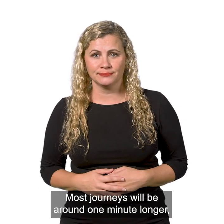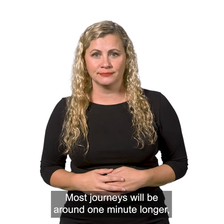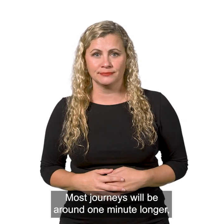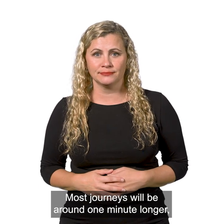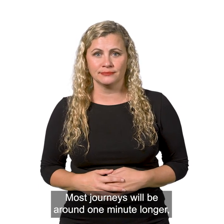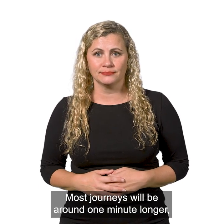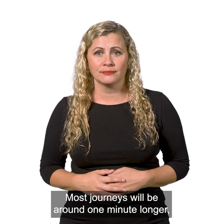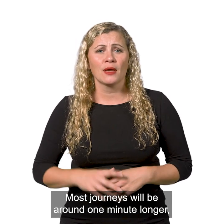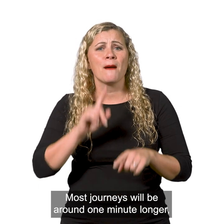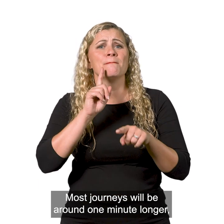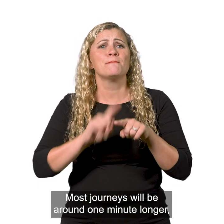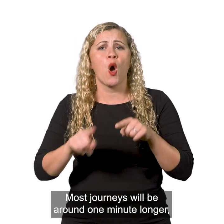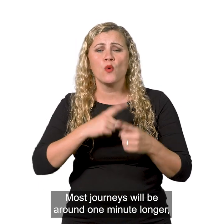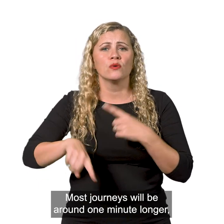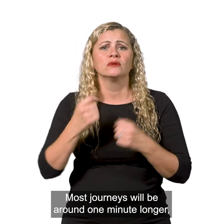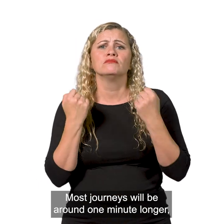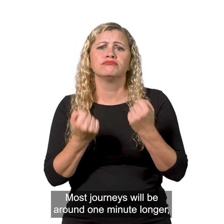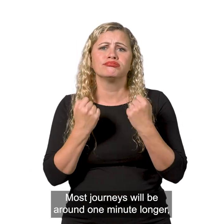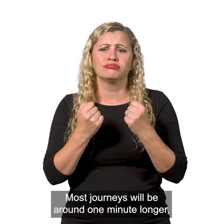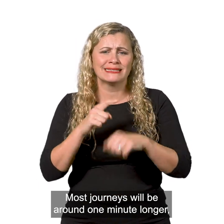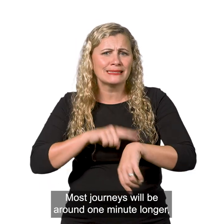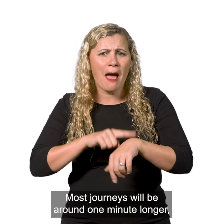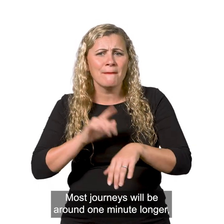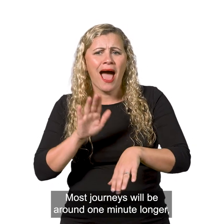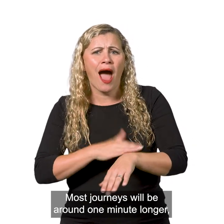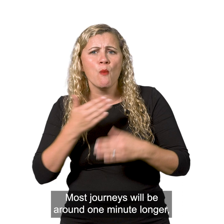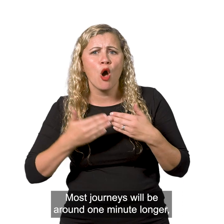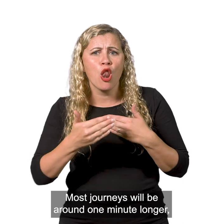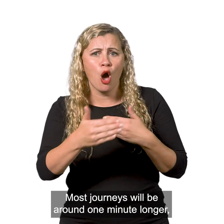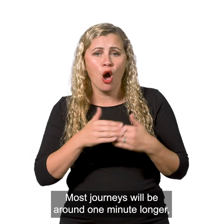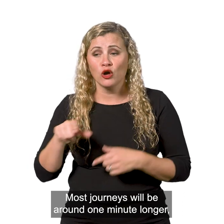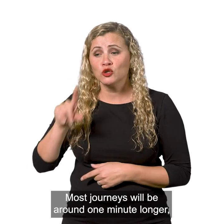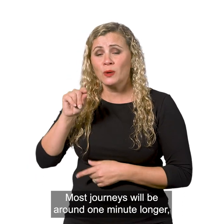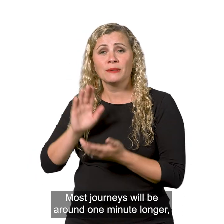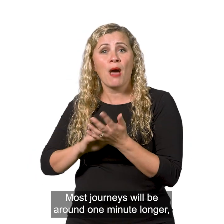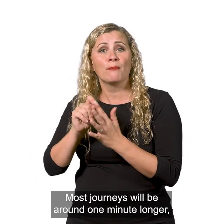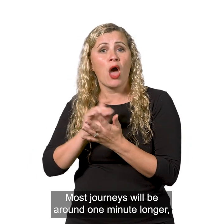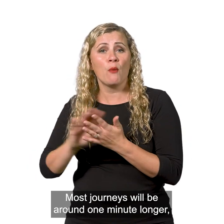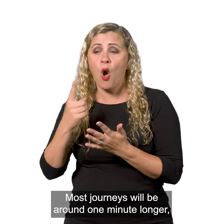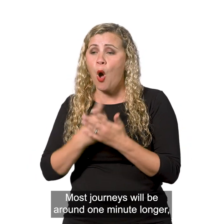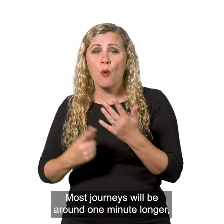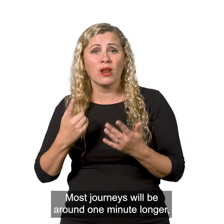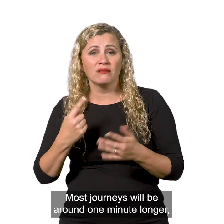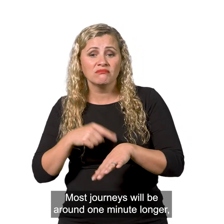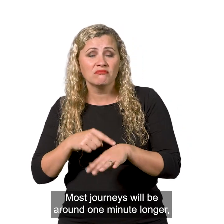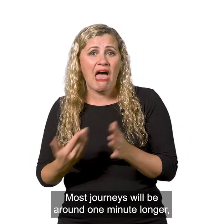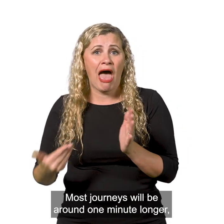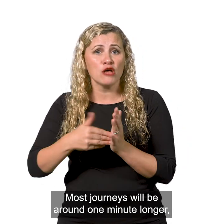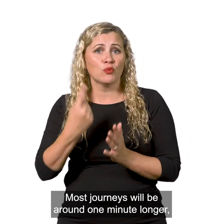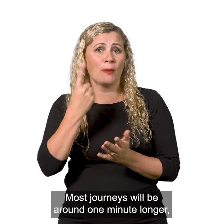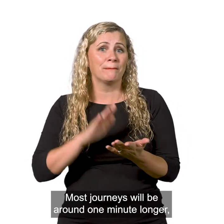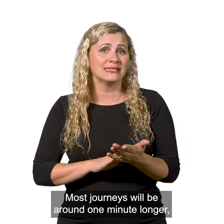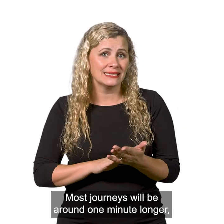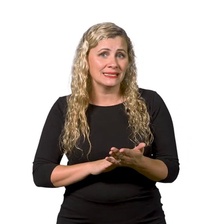Most journeys will be around one minute longer,